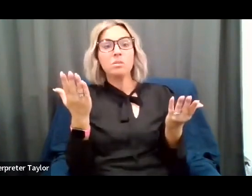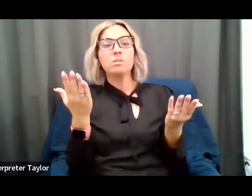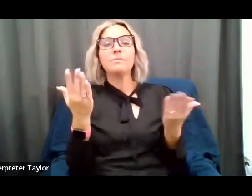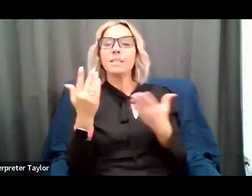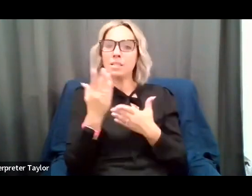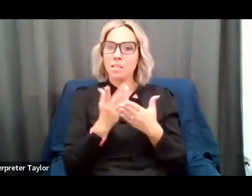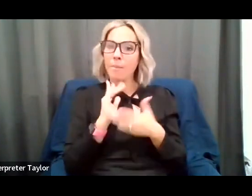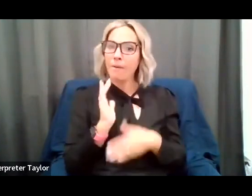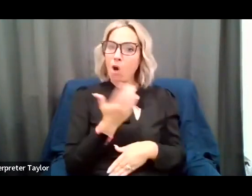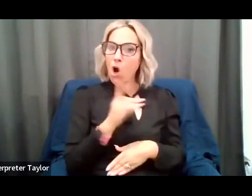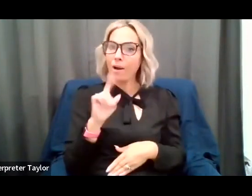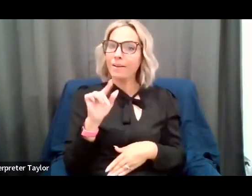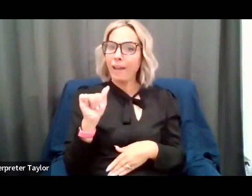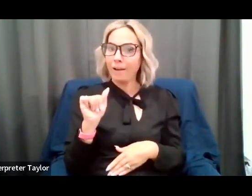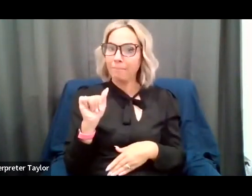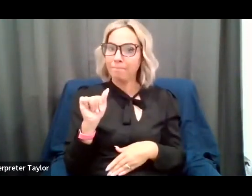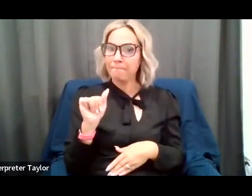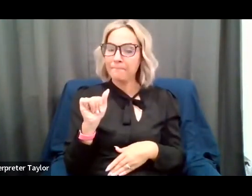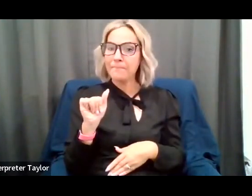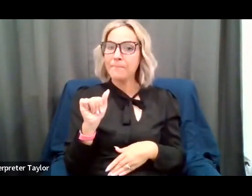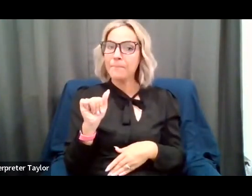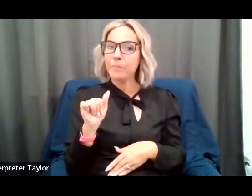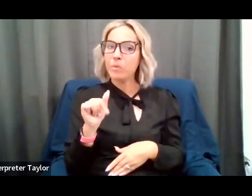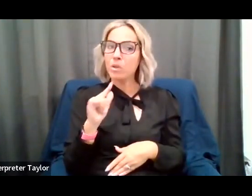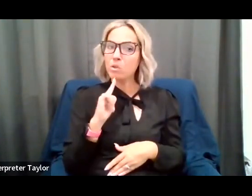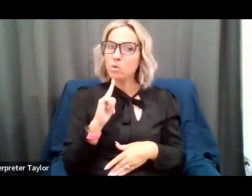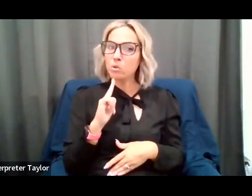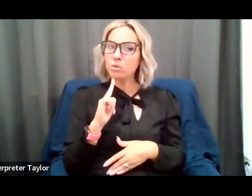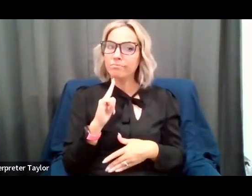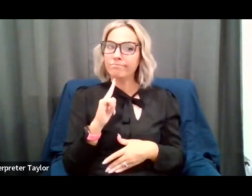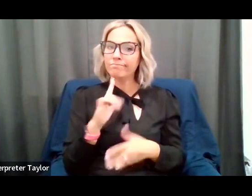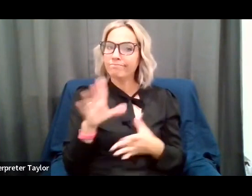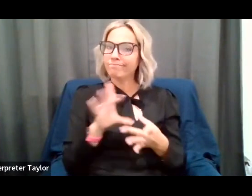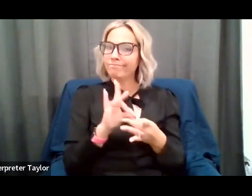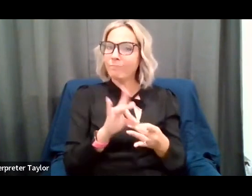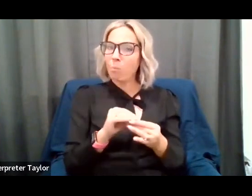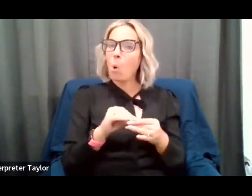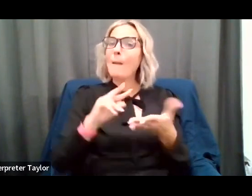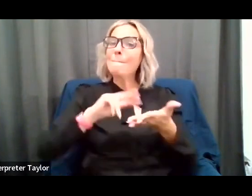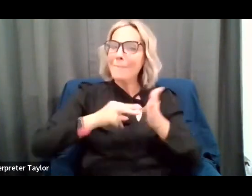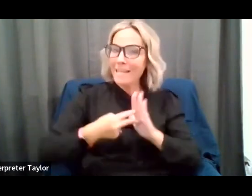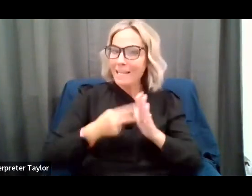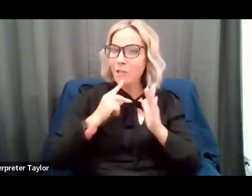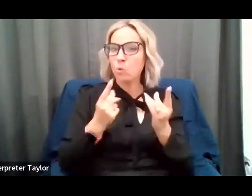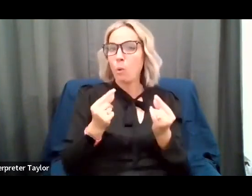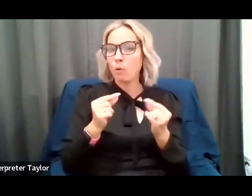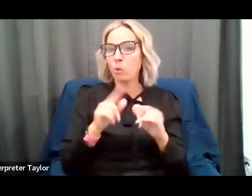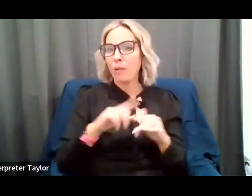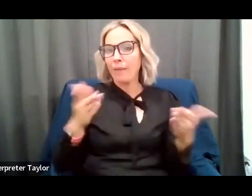our data, uh, to bring a little more meaning to what we're doing at the Welcome Center.